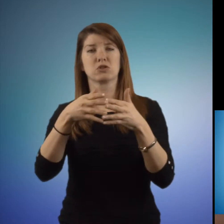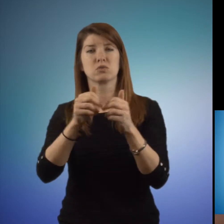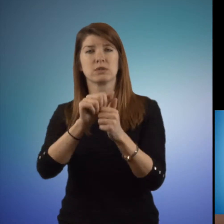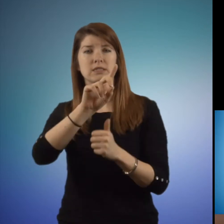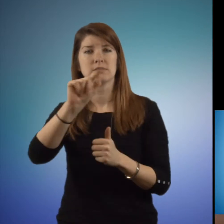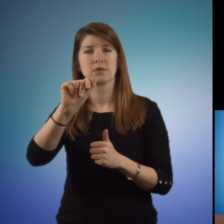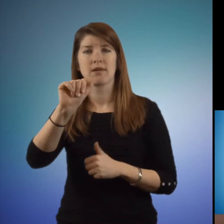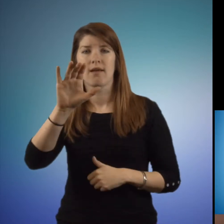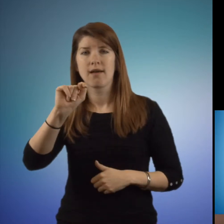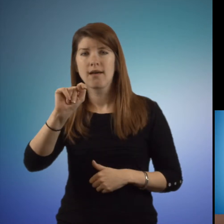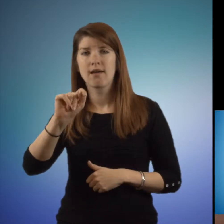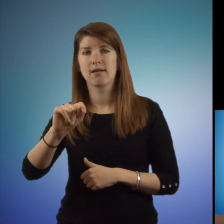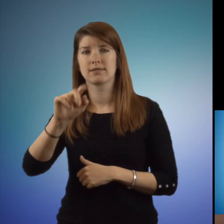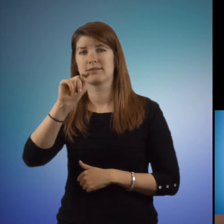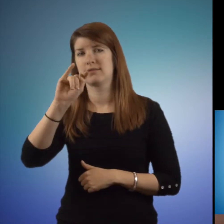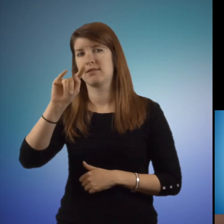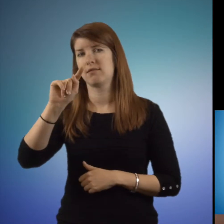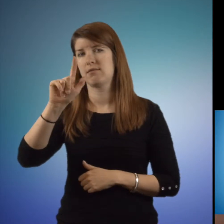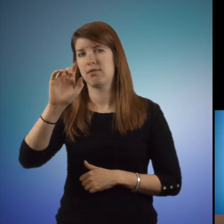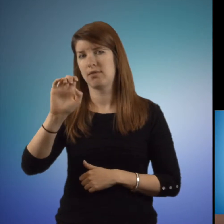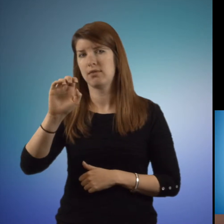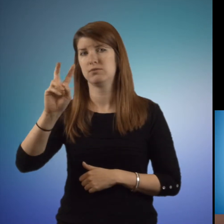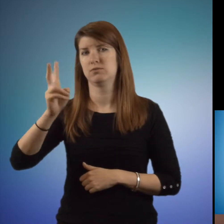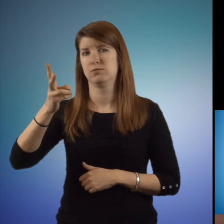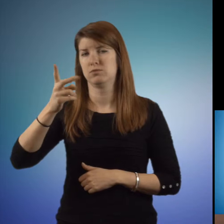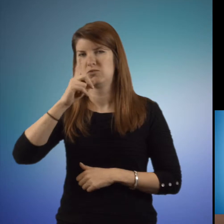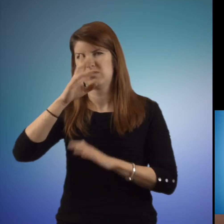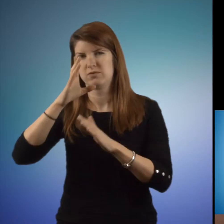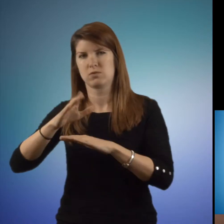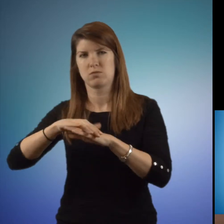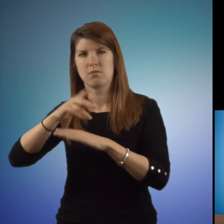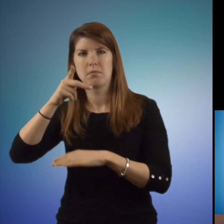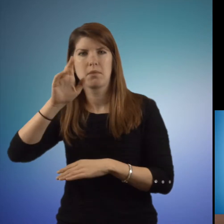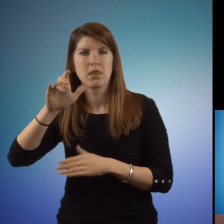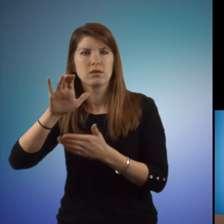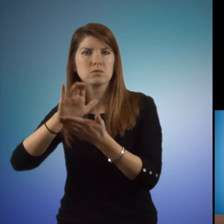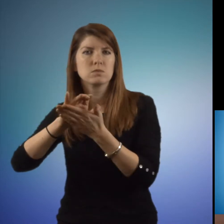which specifically focuses on public schools and even public collages.